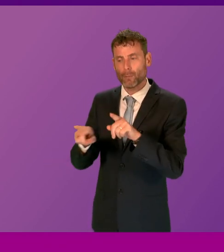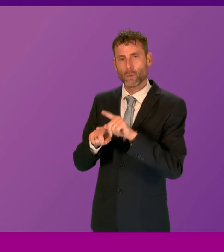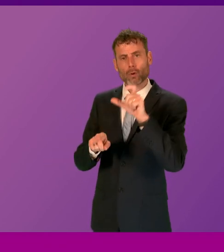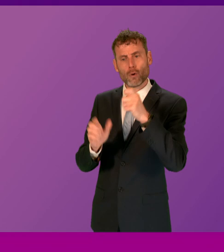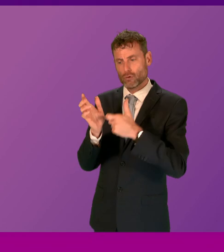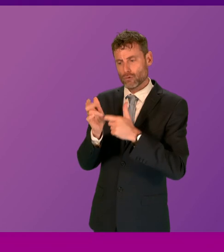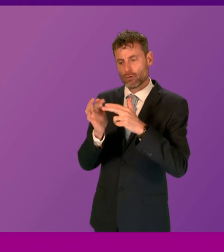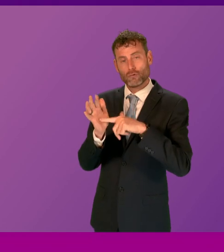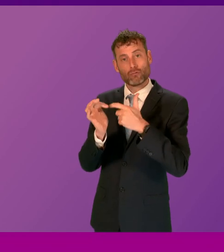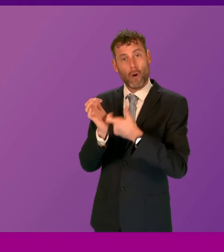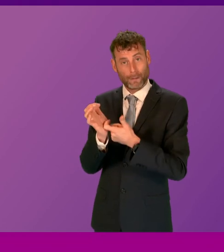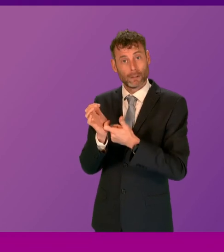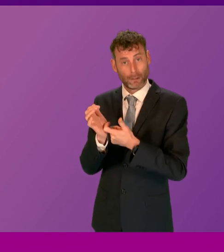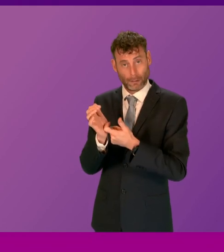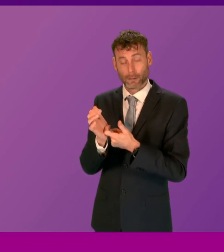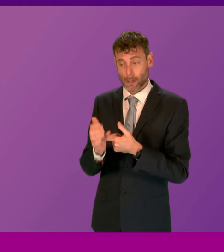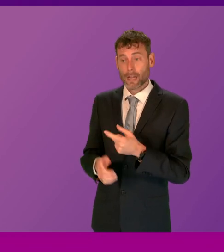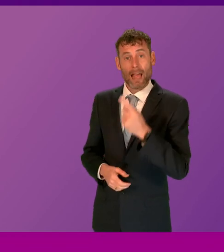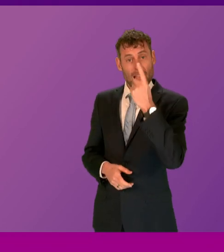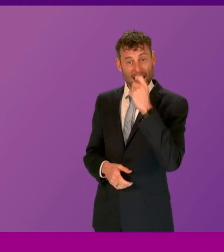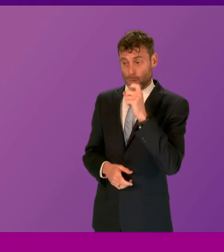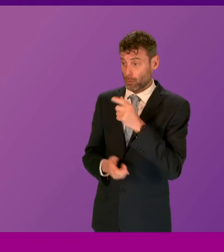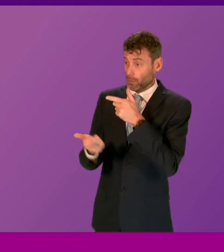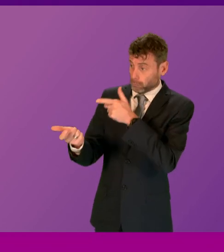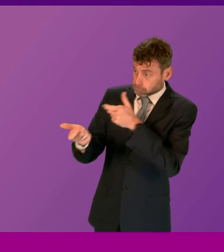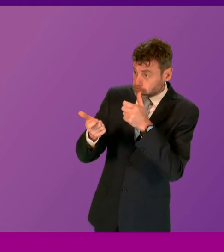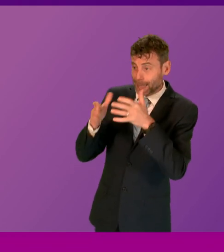training—take in-season deer for their own consumption or, potentially, sell it on, thereby